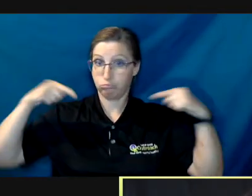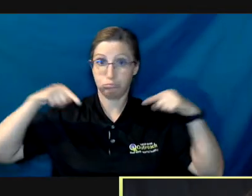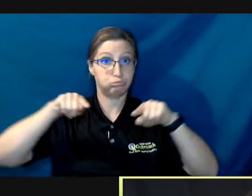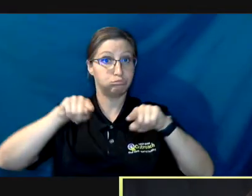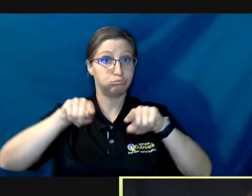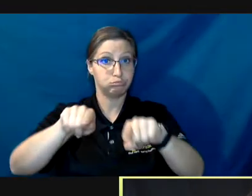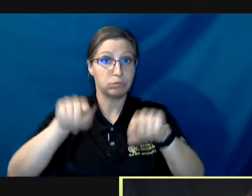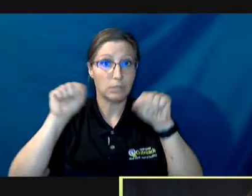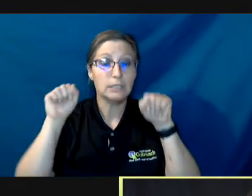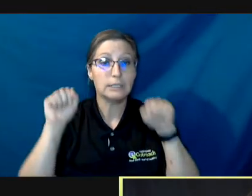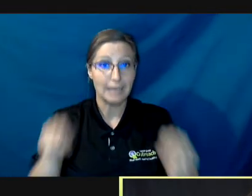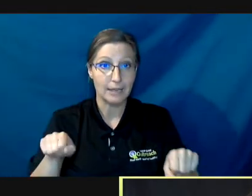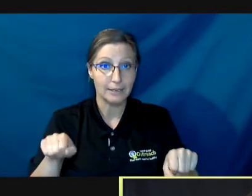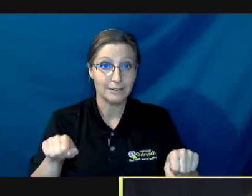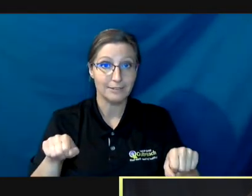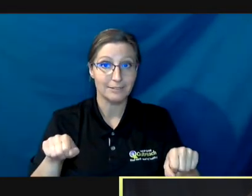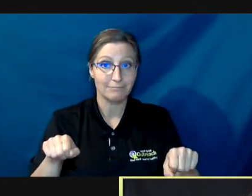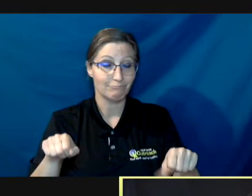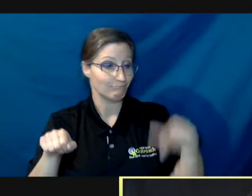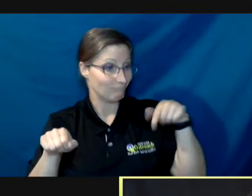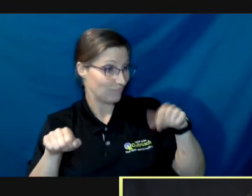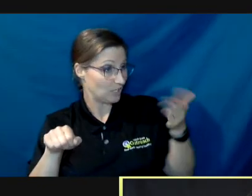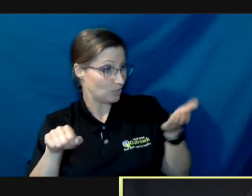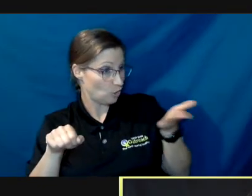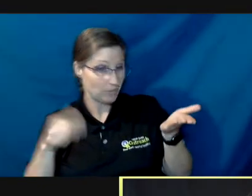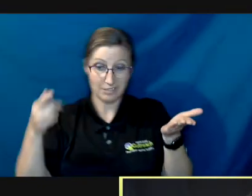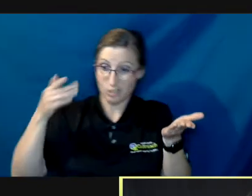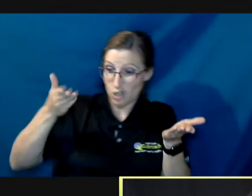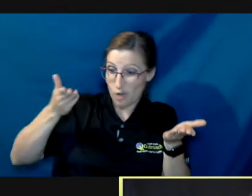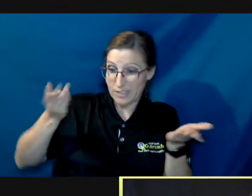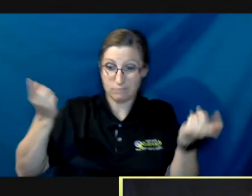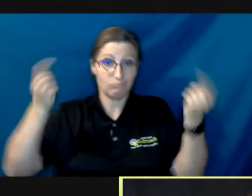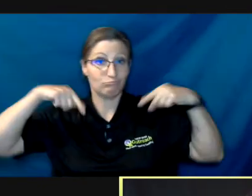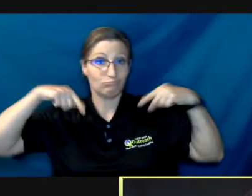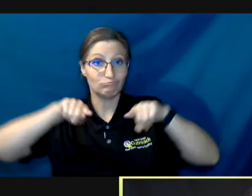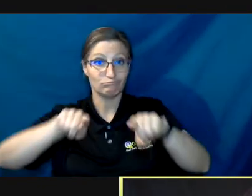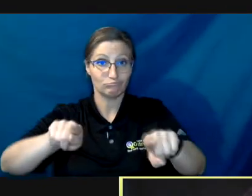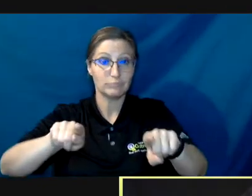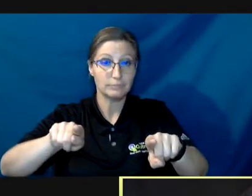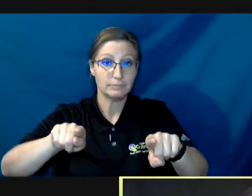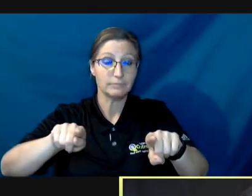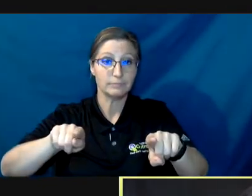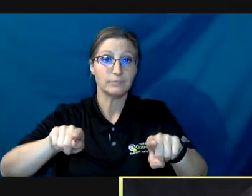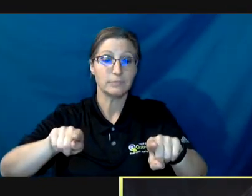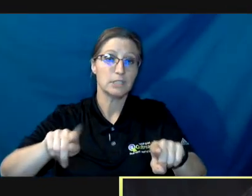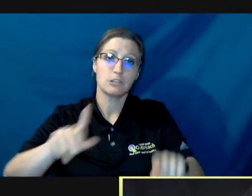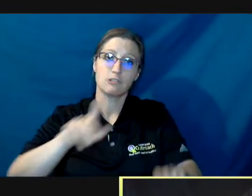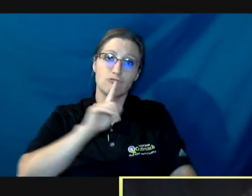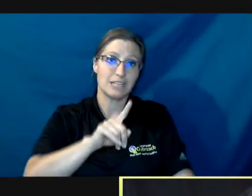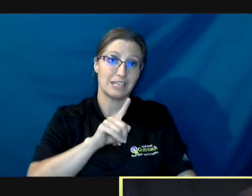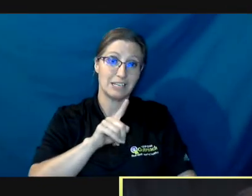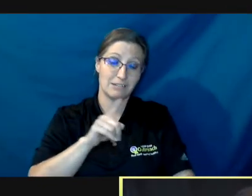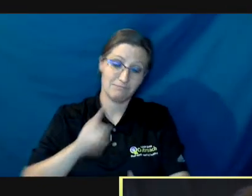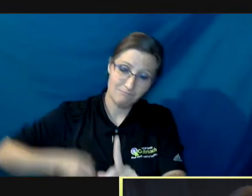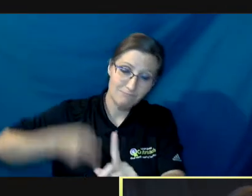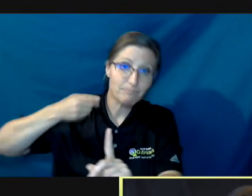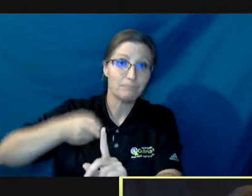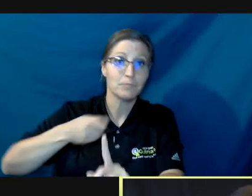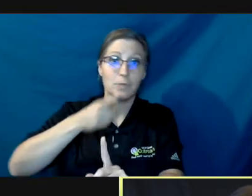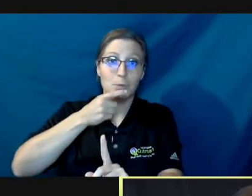to each other and then support them symbiotically and it really comes down to the benefit of the student,